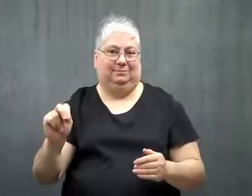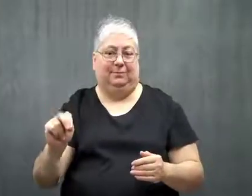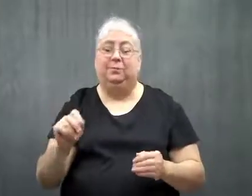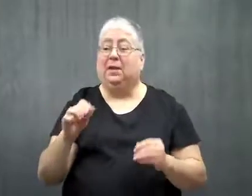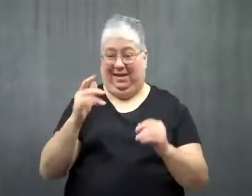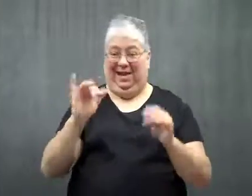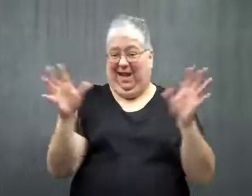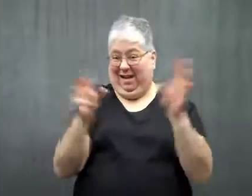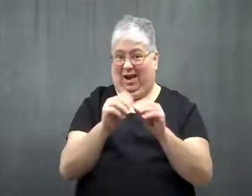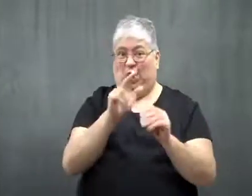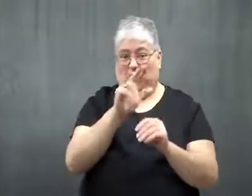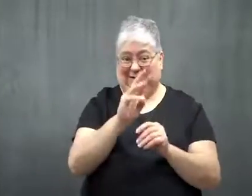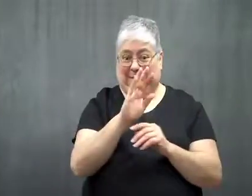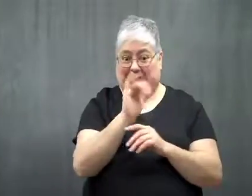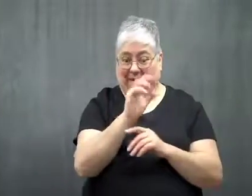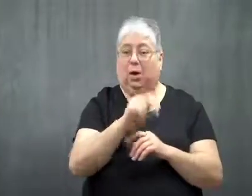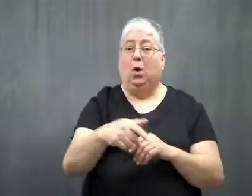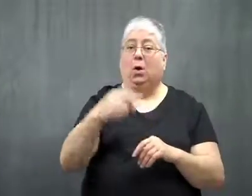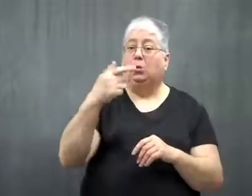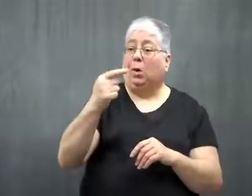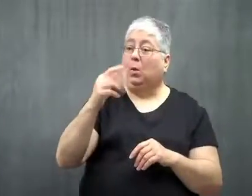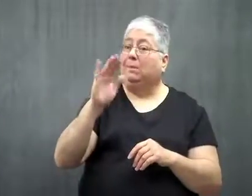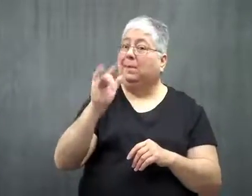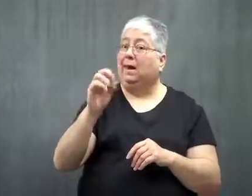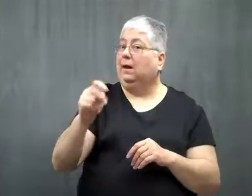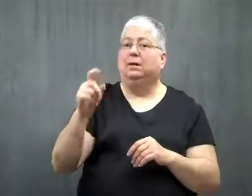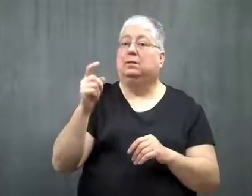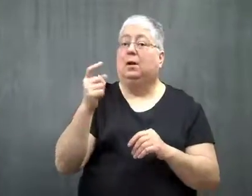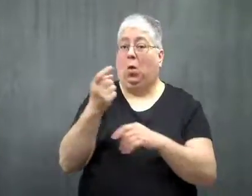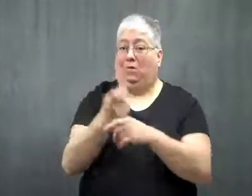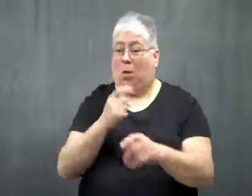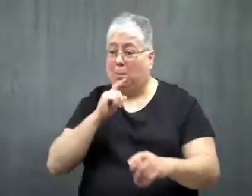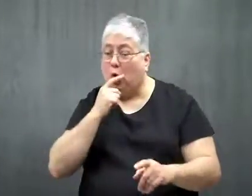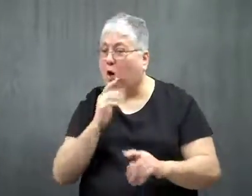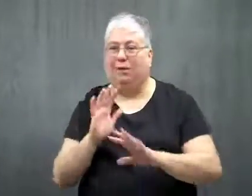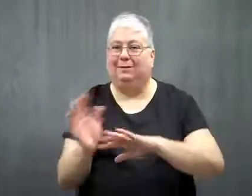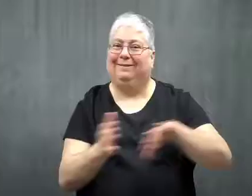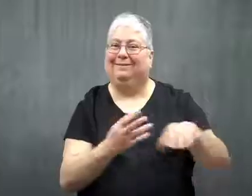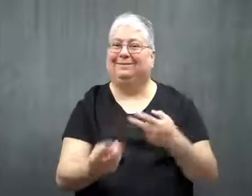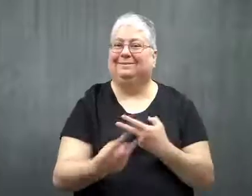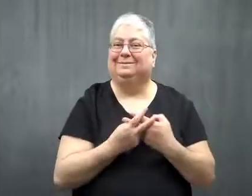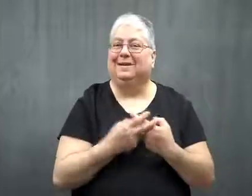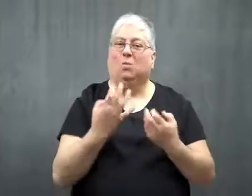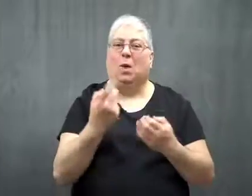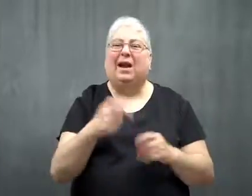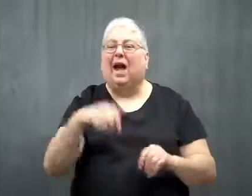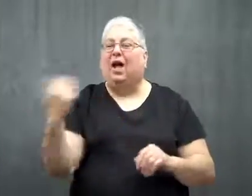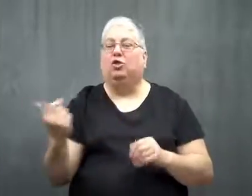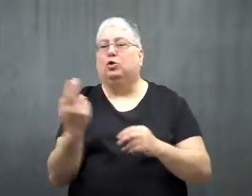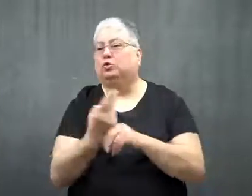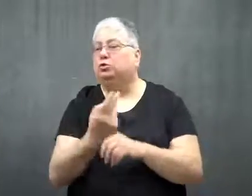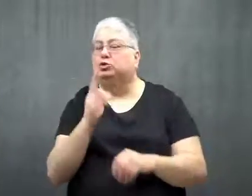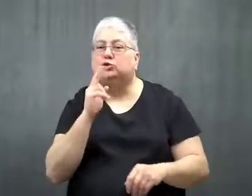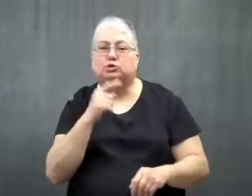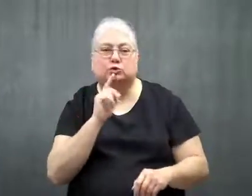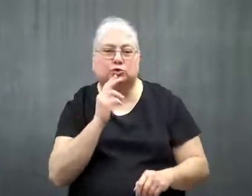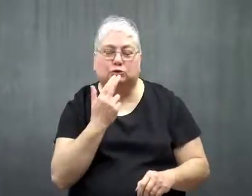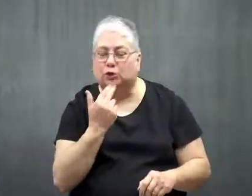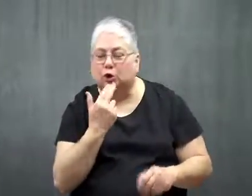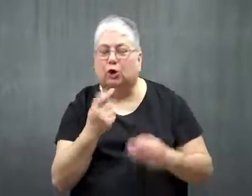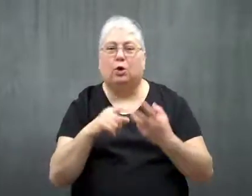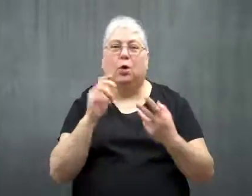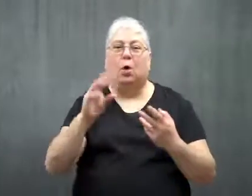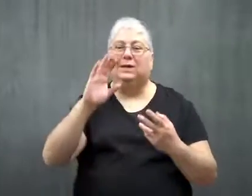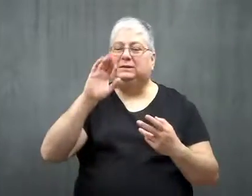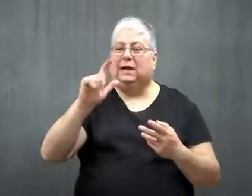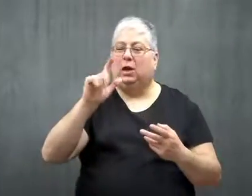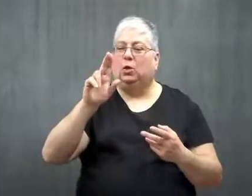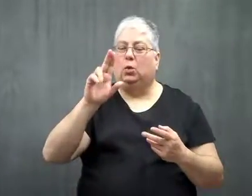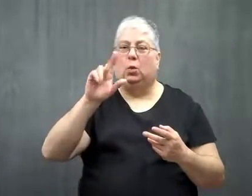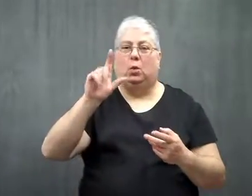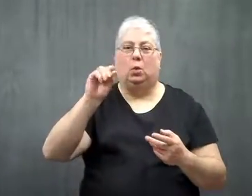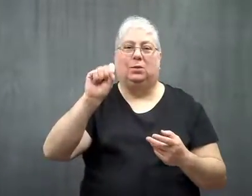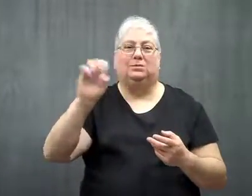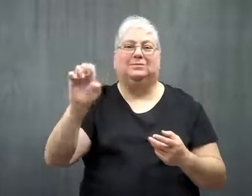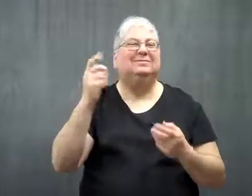21 billion gallons of that is to be made from sugar or cellulose rather than corn.